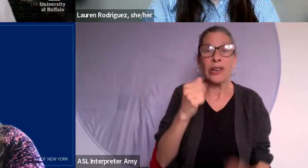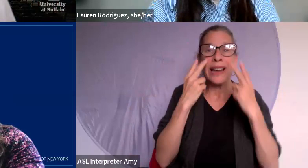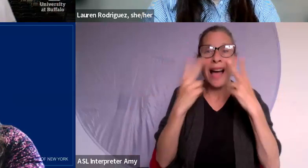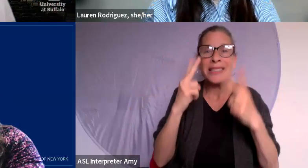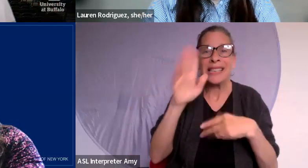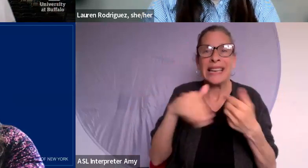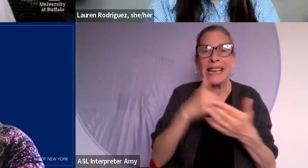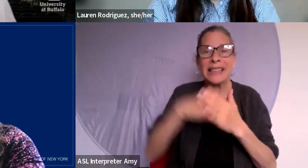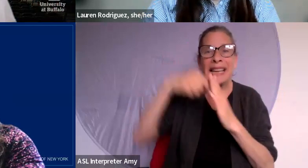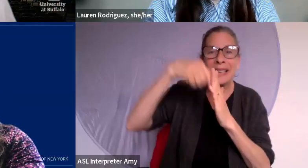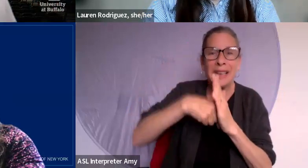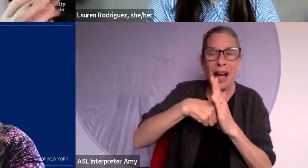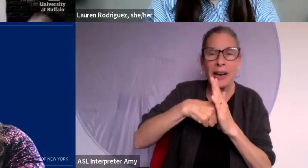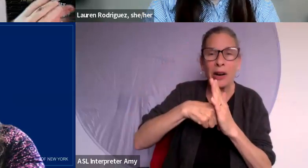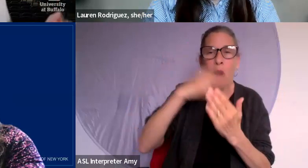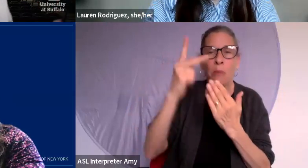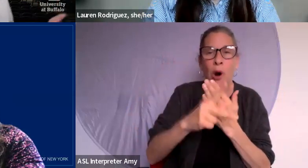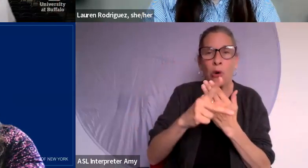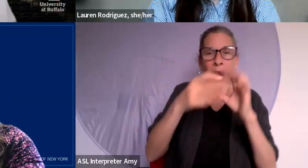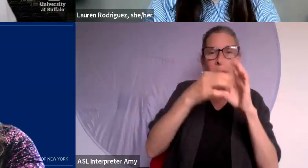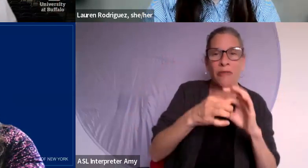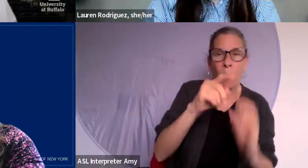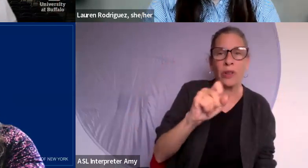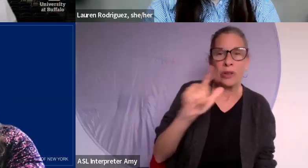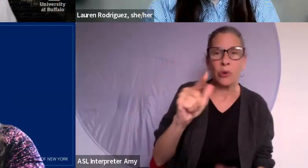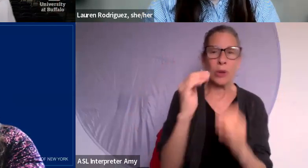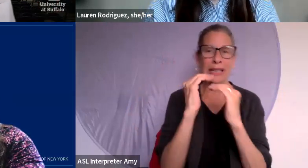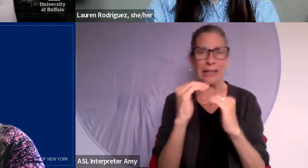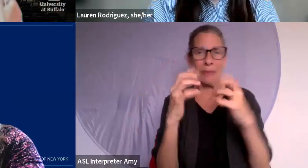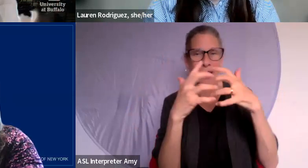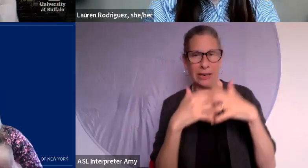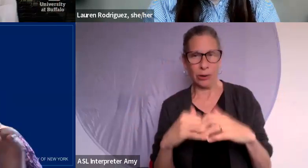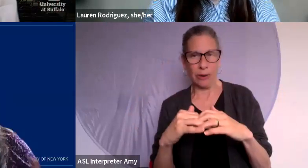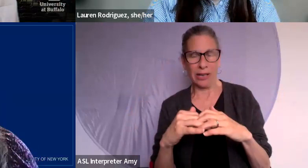for that tool. So that's a limited integration. The third